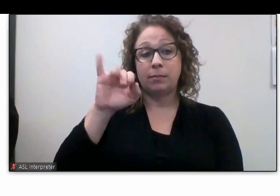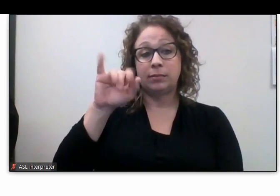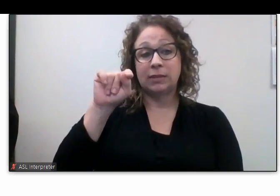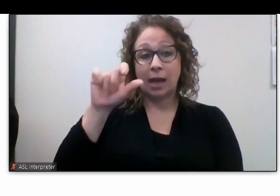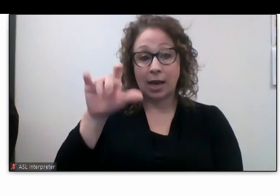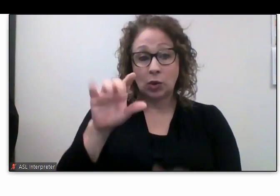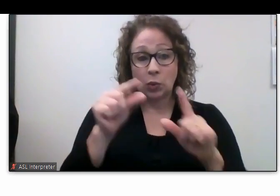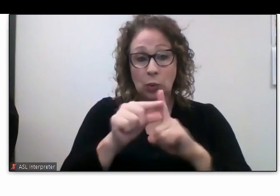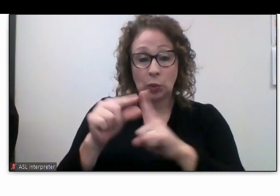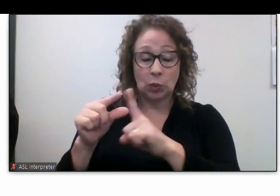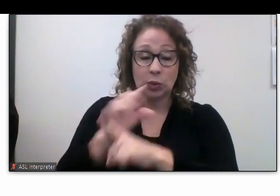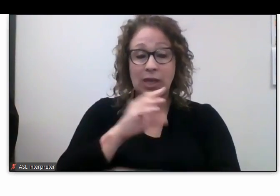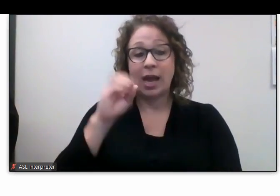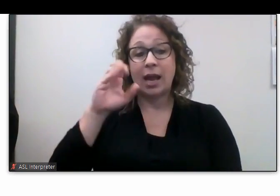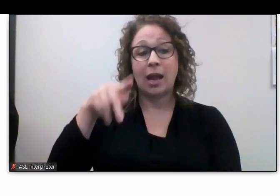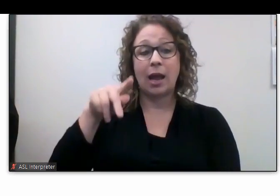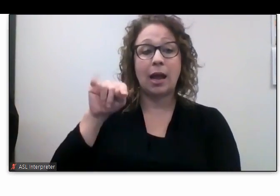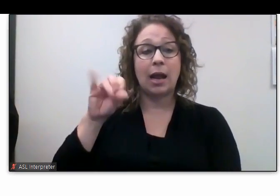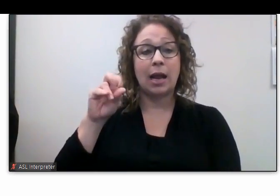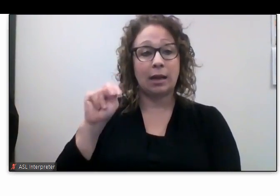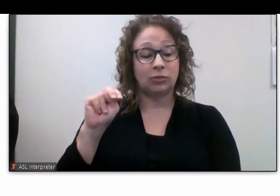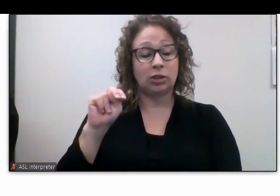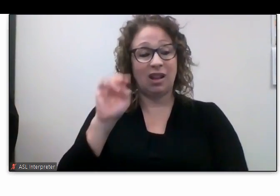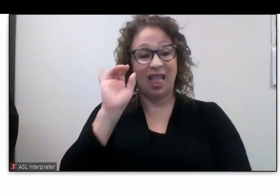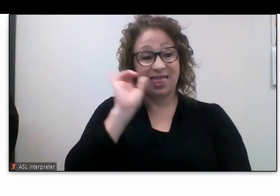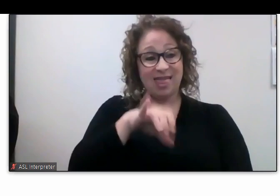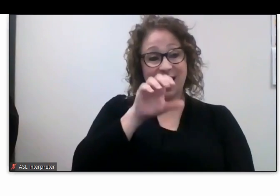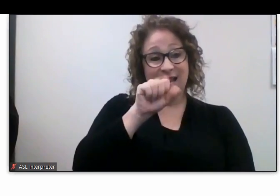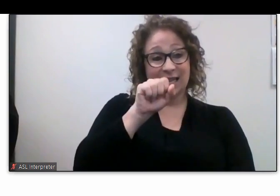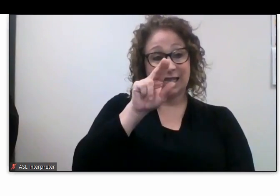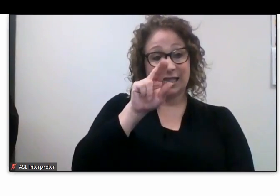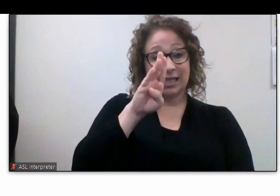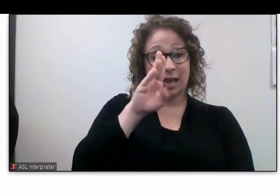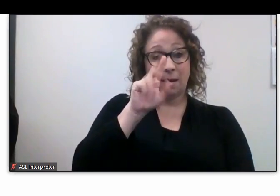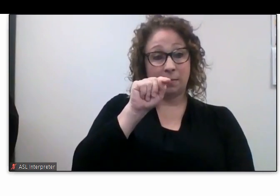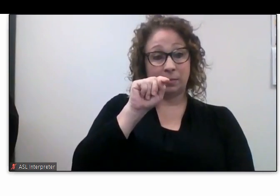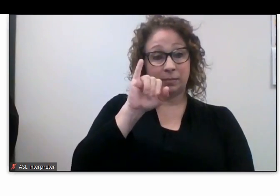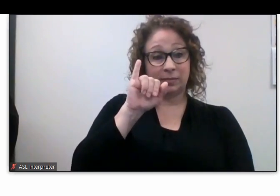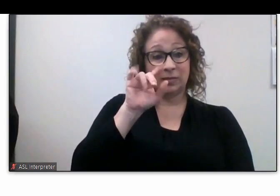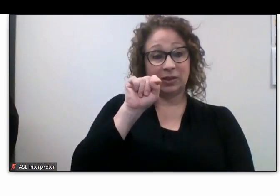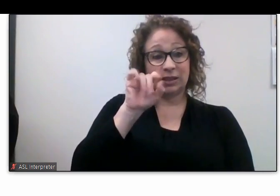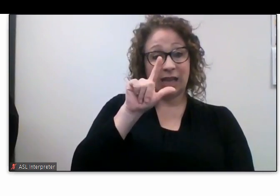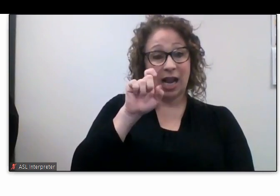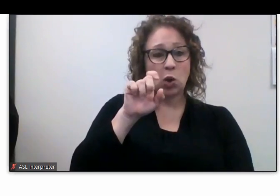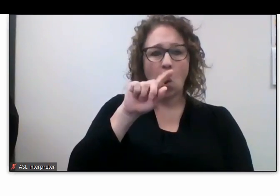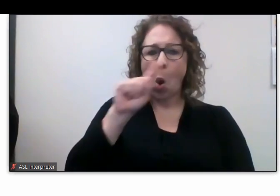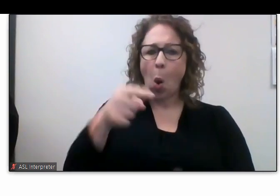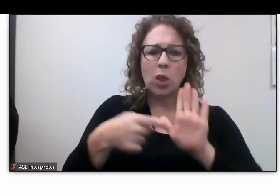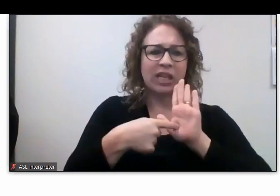Subtitles typically only reflects the dialogue of what is spoken on the screen